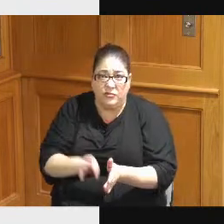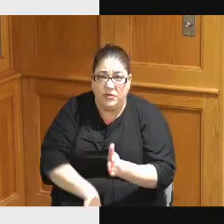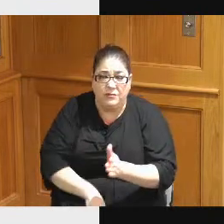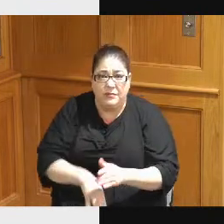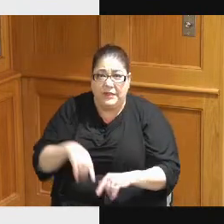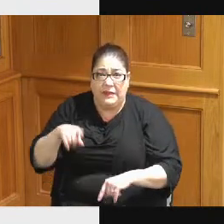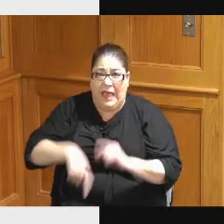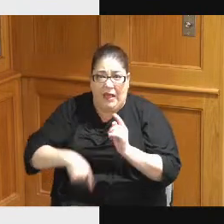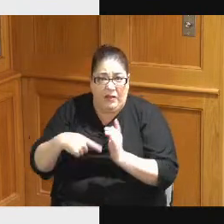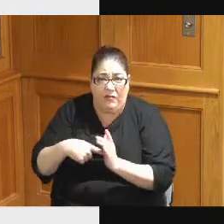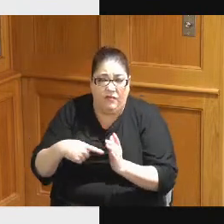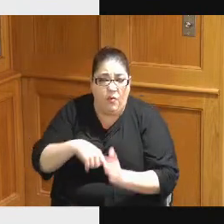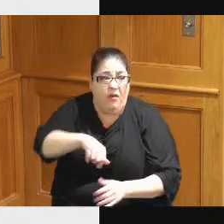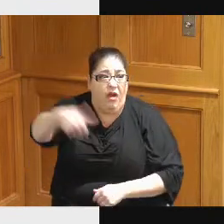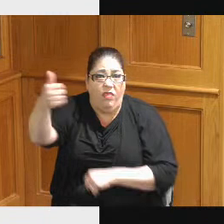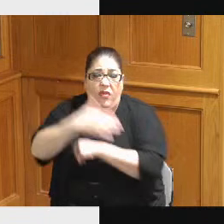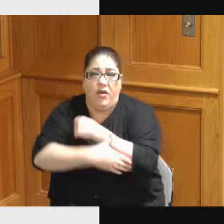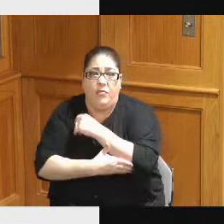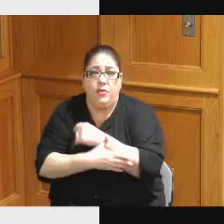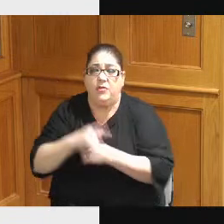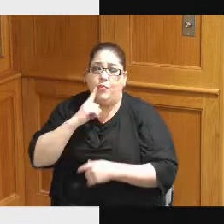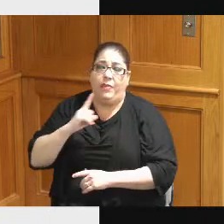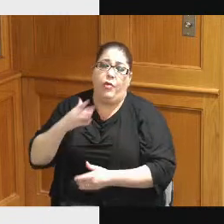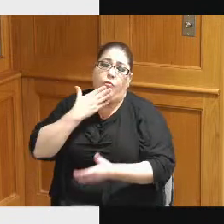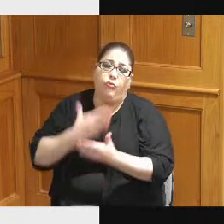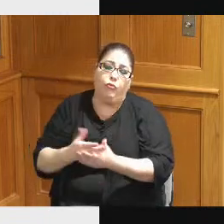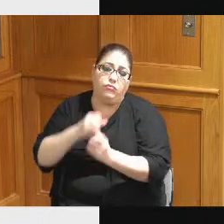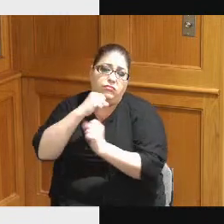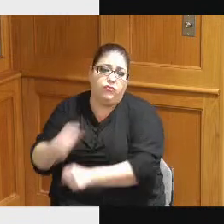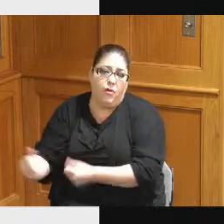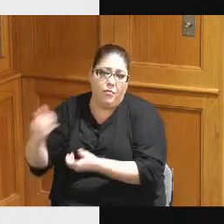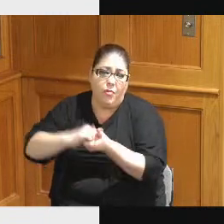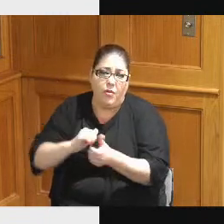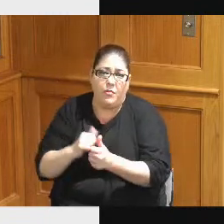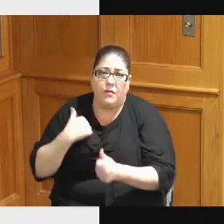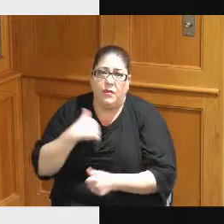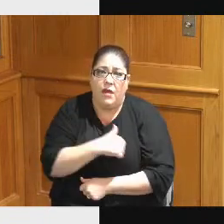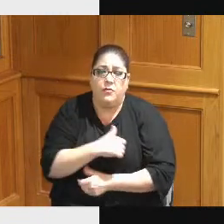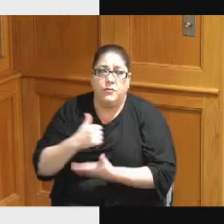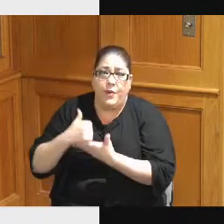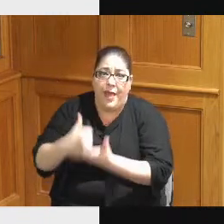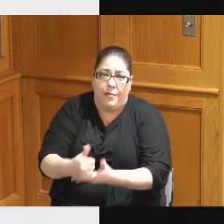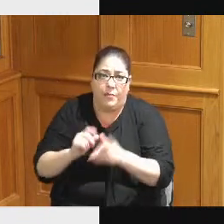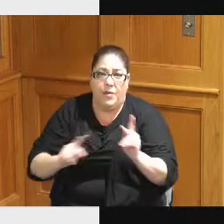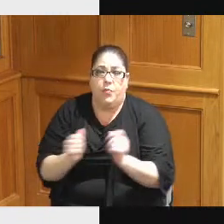dream of they have been an incredibly good partner for helping people who are homeless or at risk of